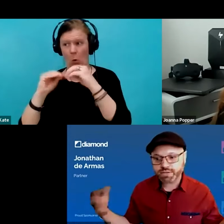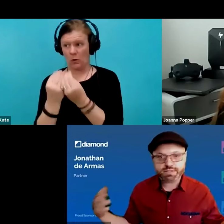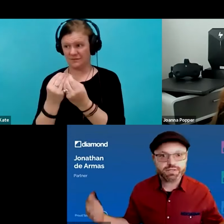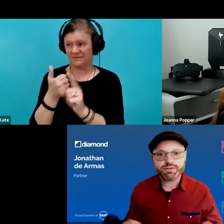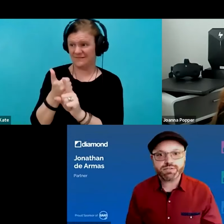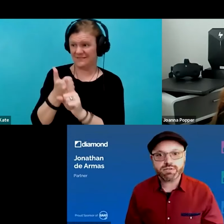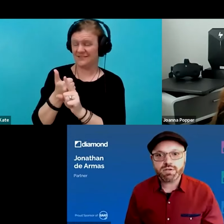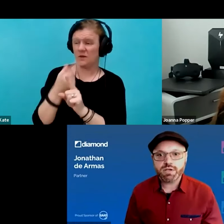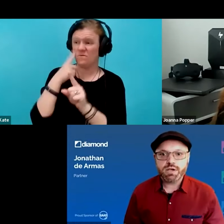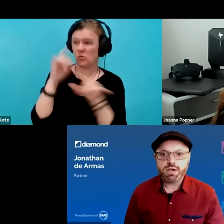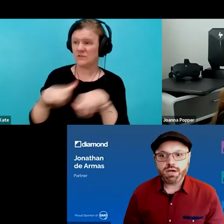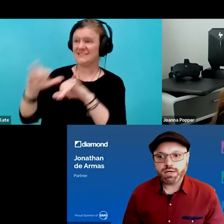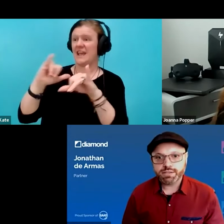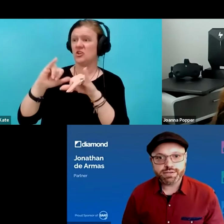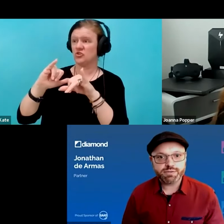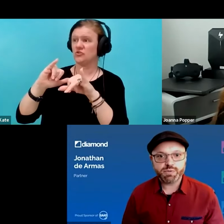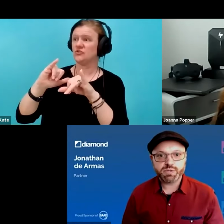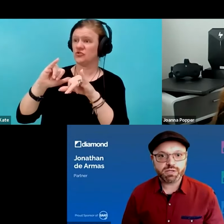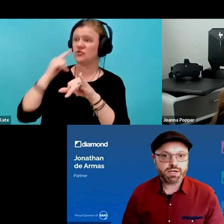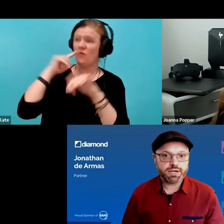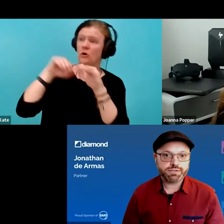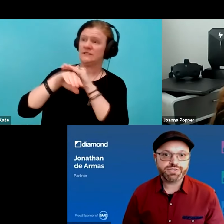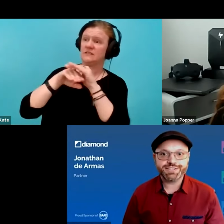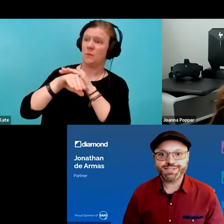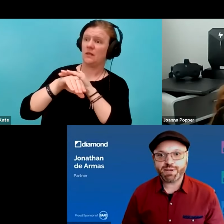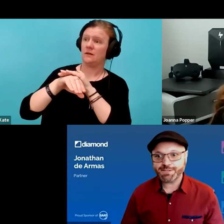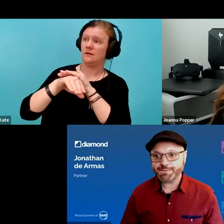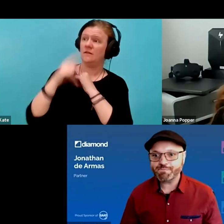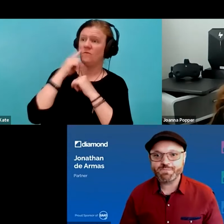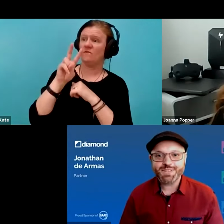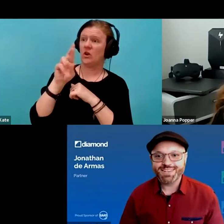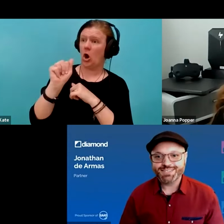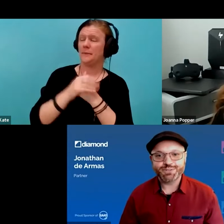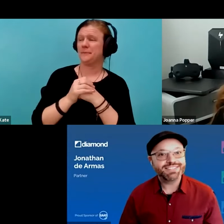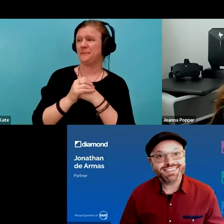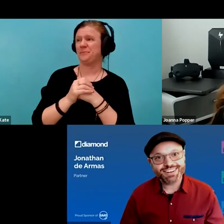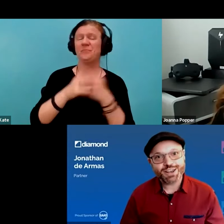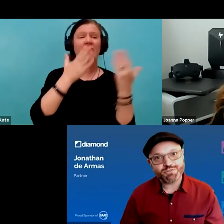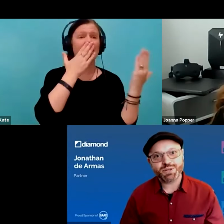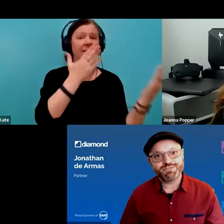standards and accessibility touching the space. So thanks again everybody for